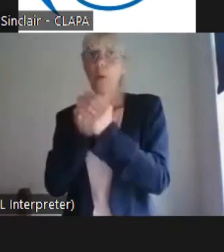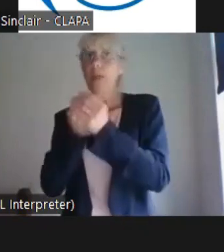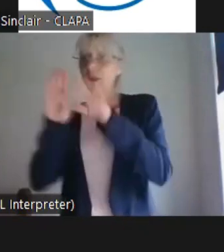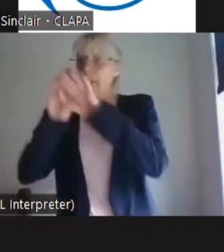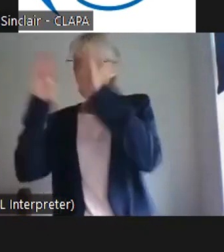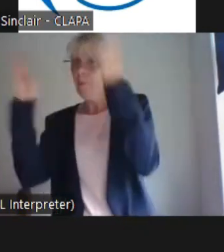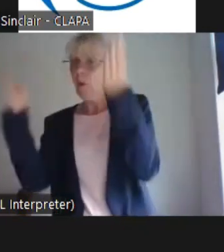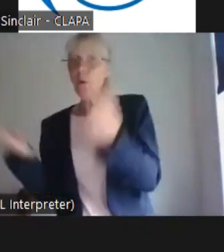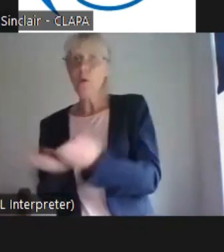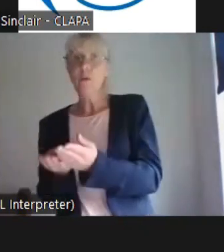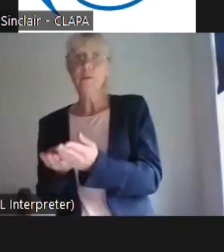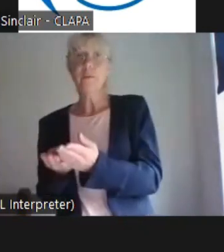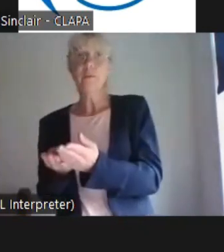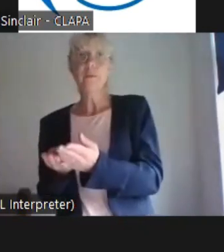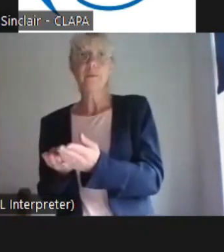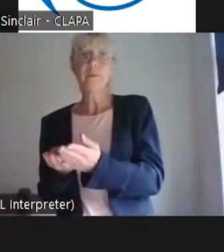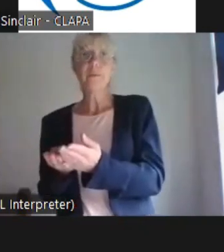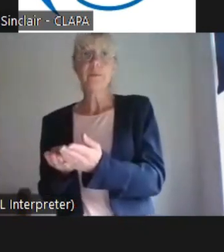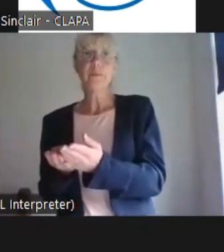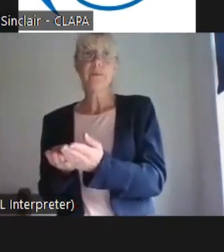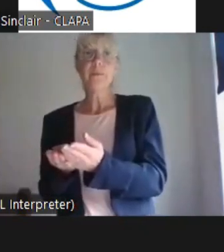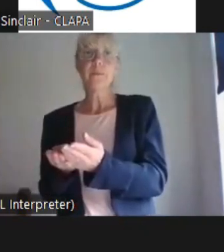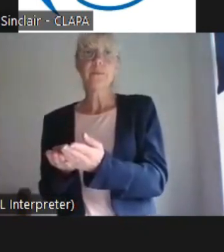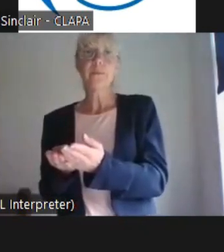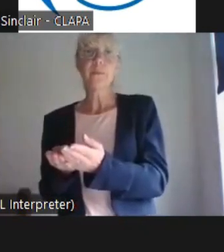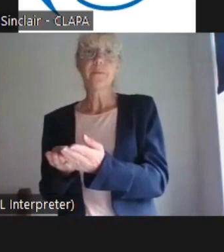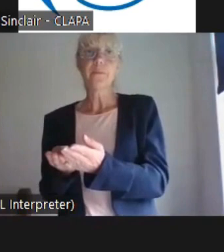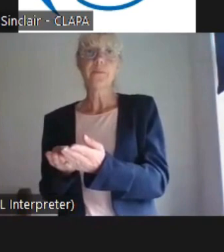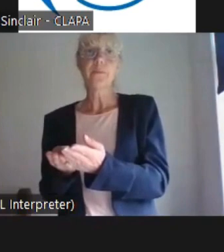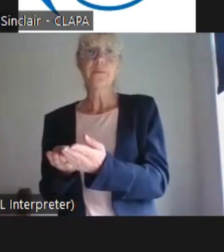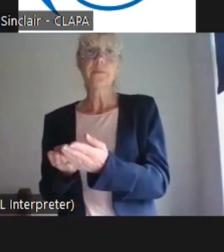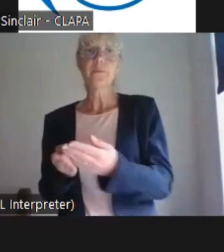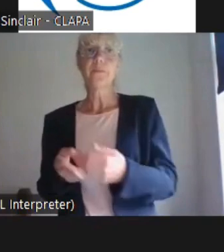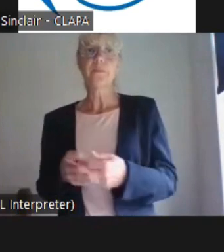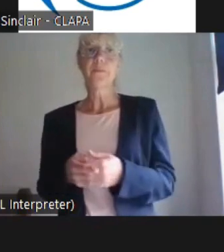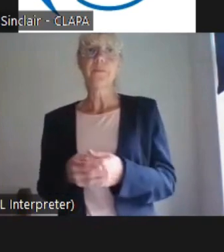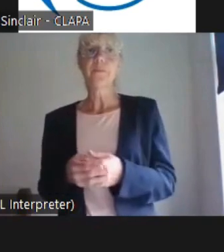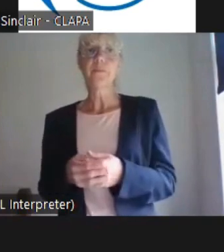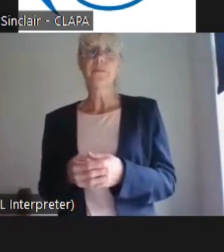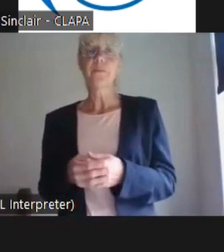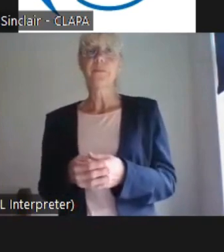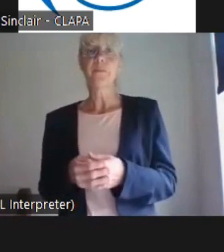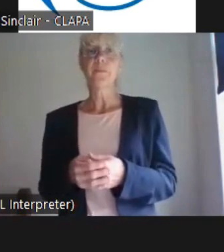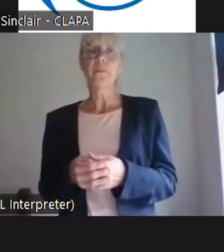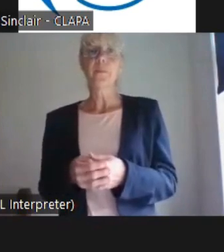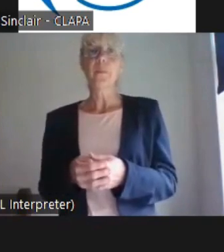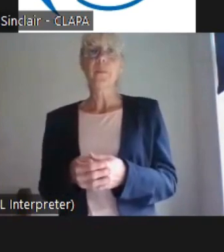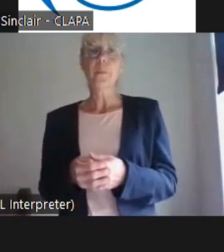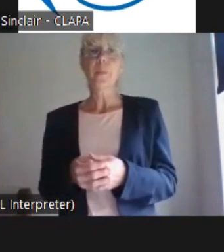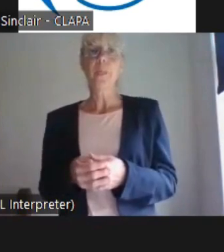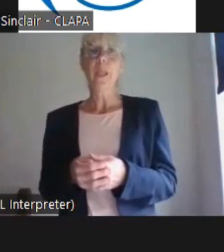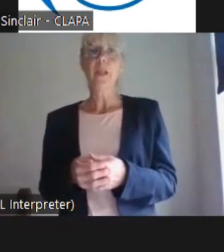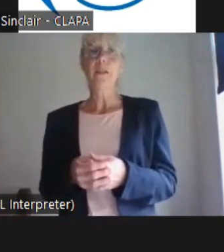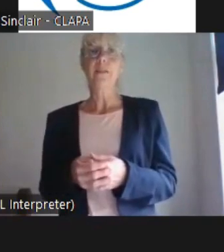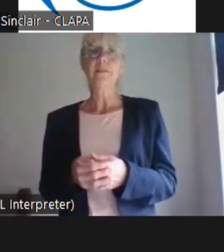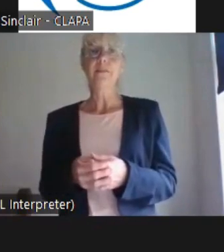with the object that's in front of it of them which is the ball and so all I would say is